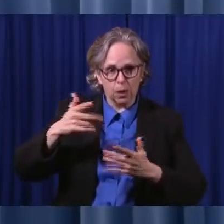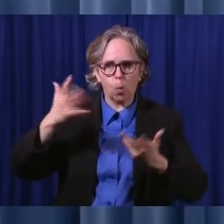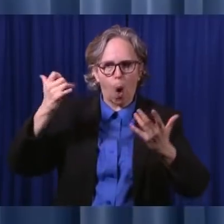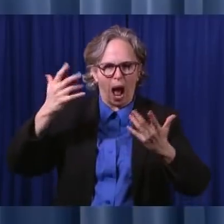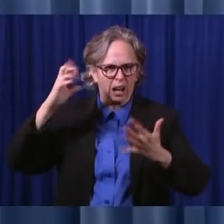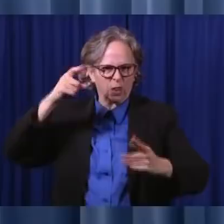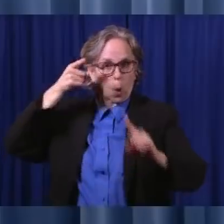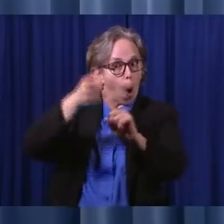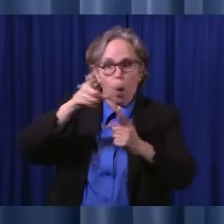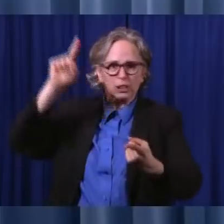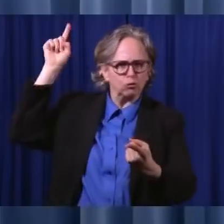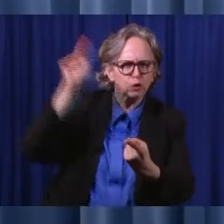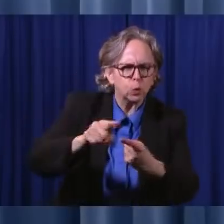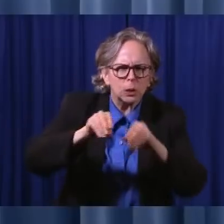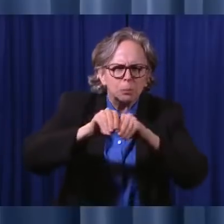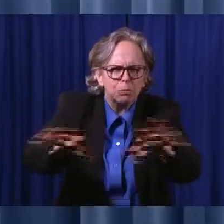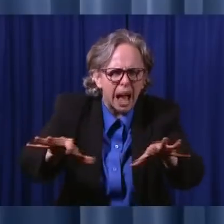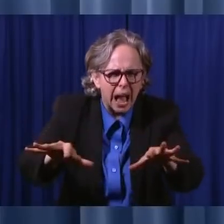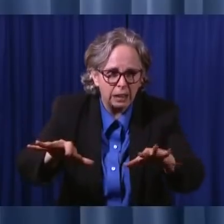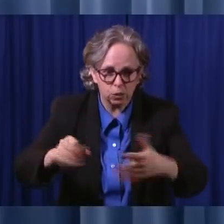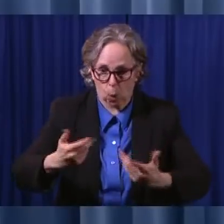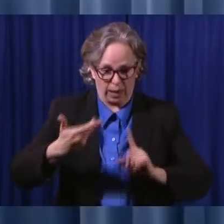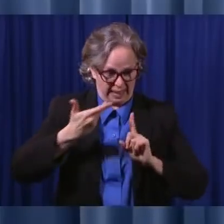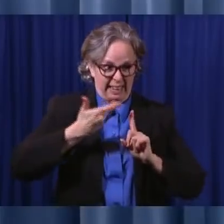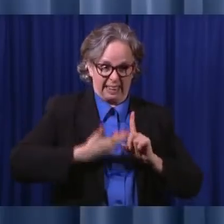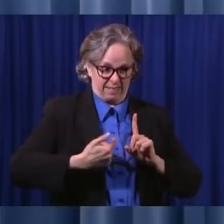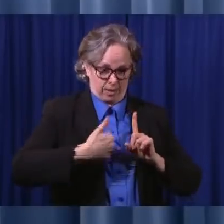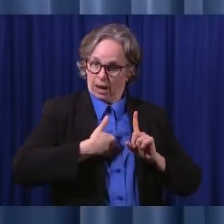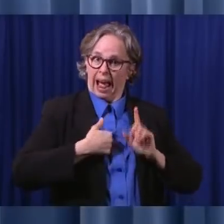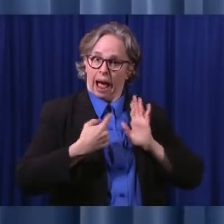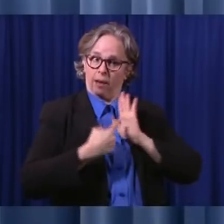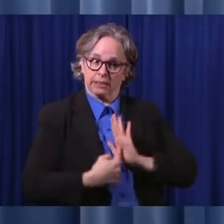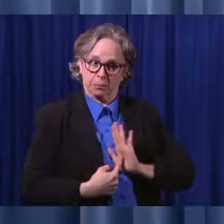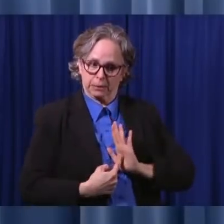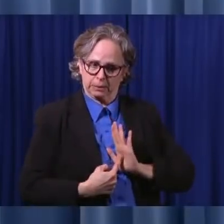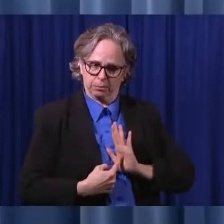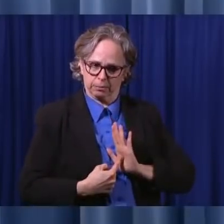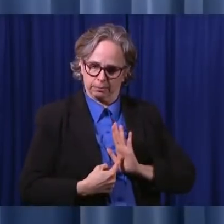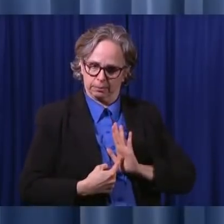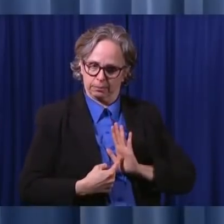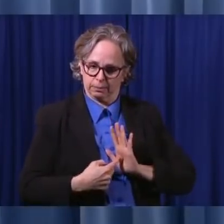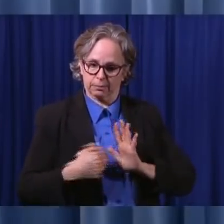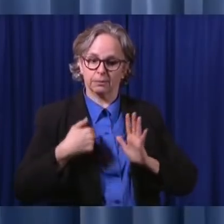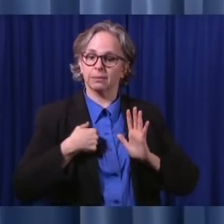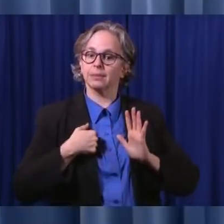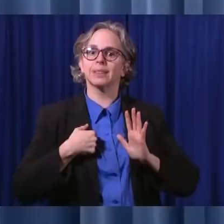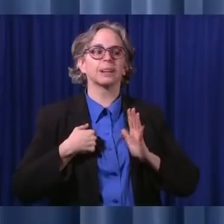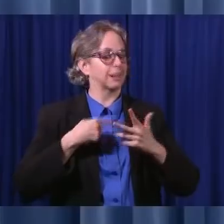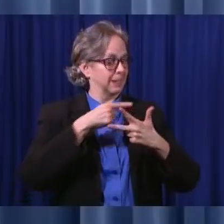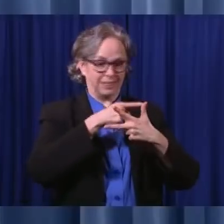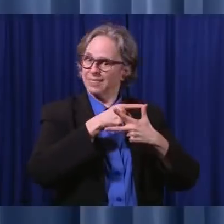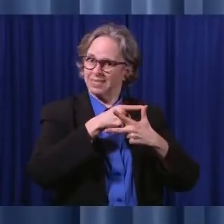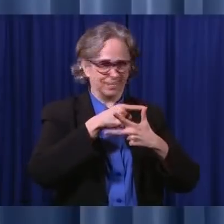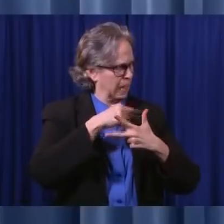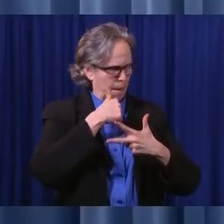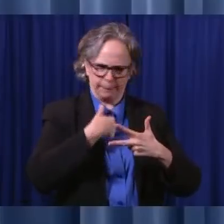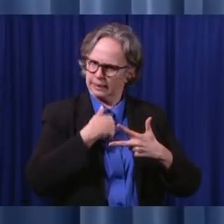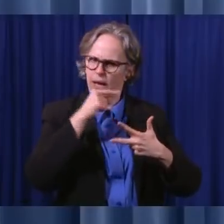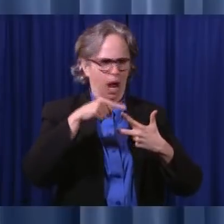SYMPTOMS, AND THE EXACT LANGUAGE IS INDIVIDUALS IN THE COMMUNITY AND DUE TO THE INCREASED SPREAD AND THE INDIVIDUALS WITH THE